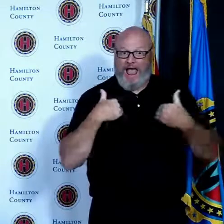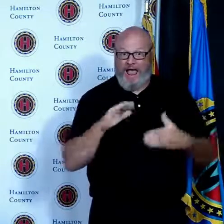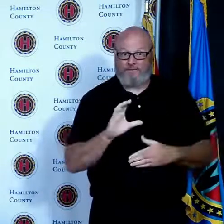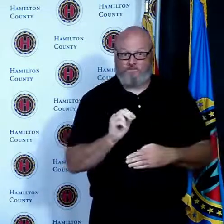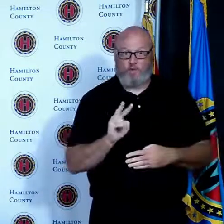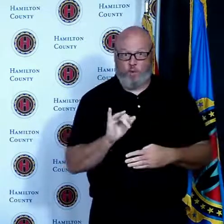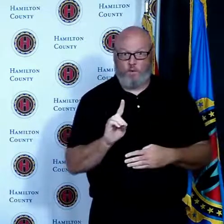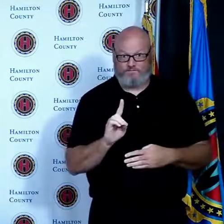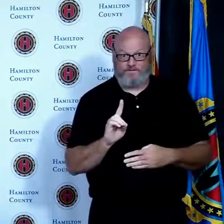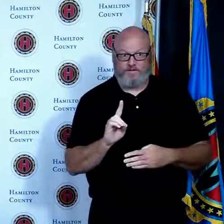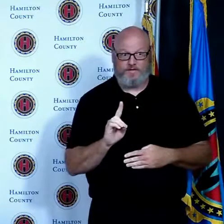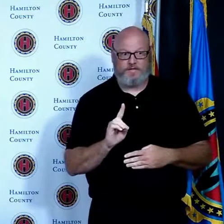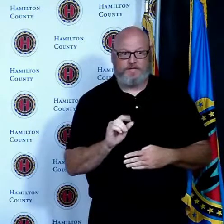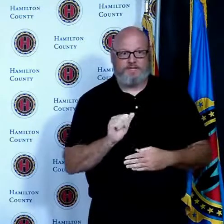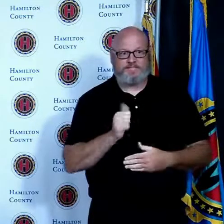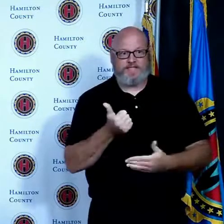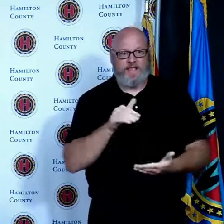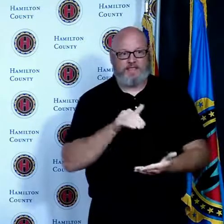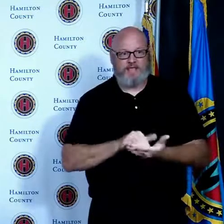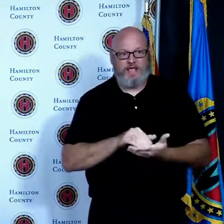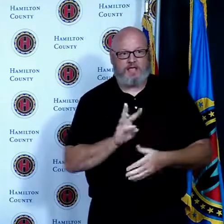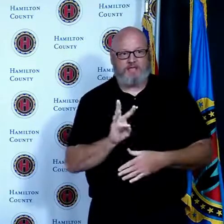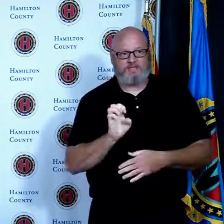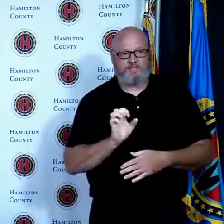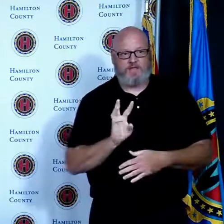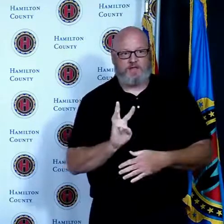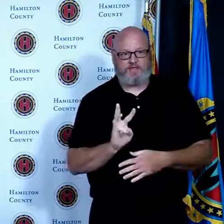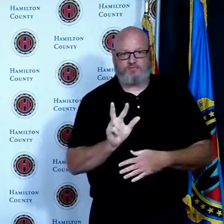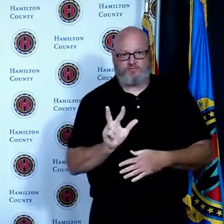sixty-three hospitalizations are at one thousand and